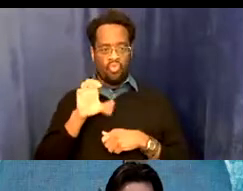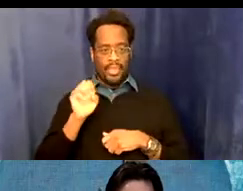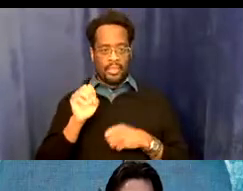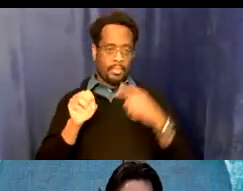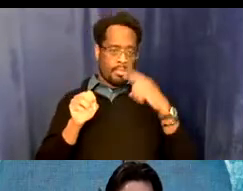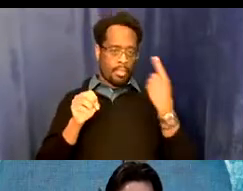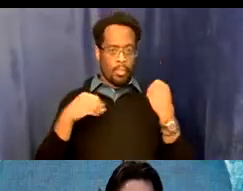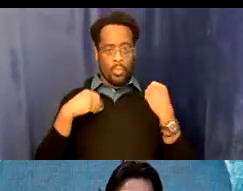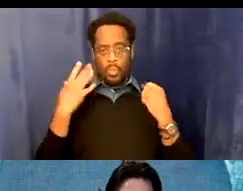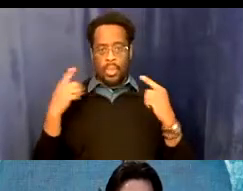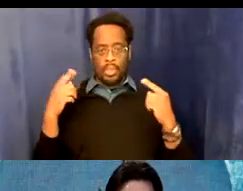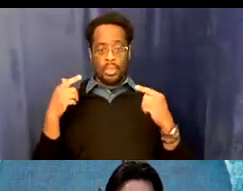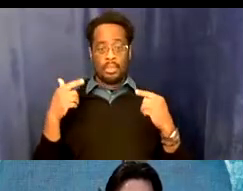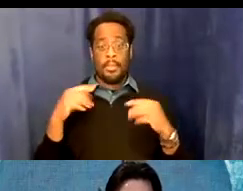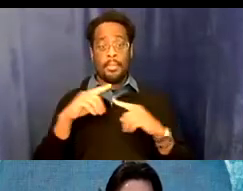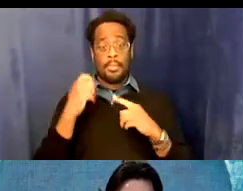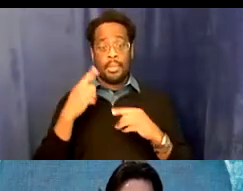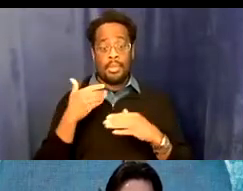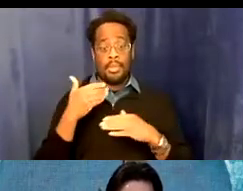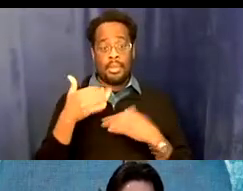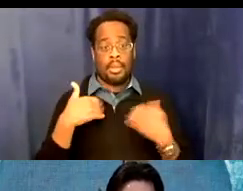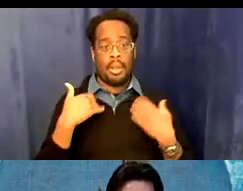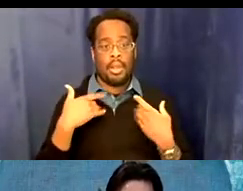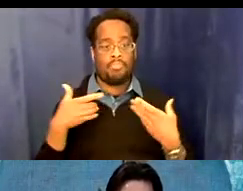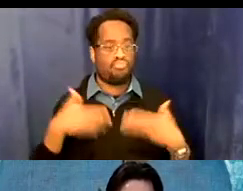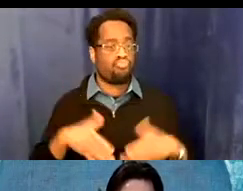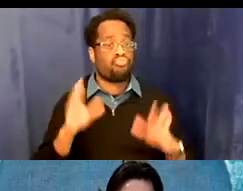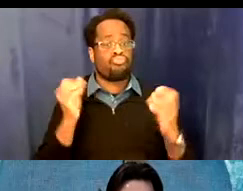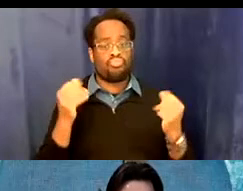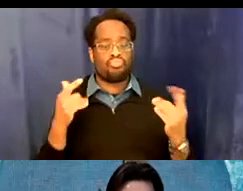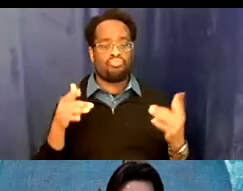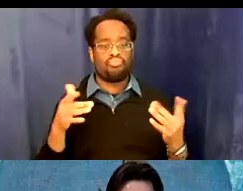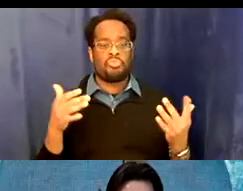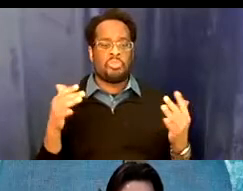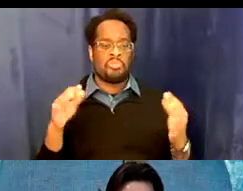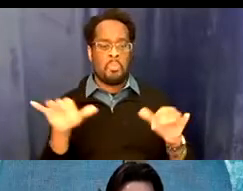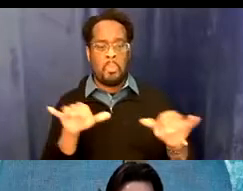older black signers you notice the difference now understand the younger generation grew up signing